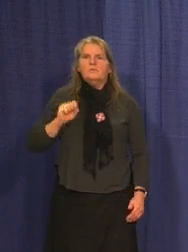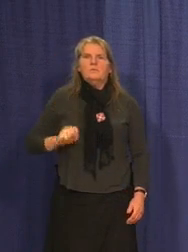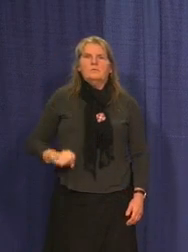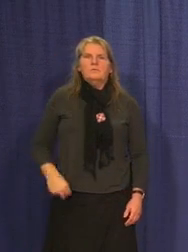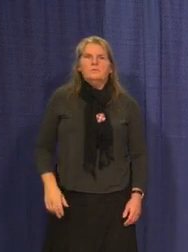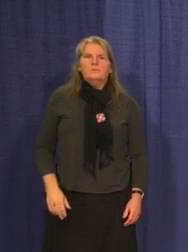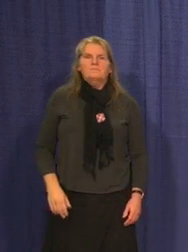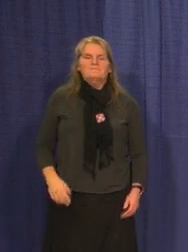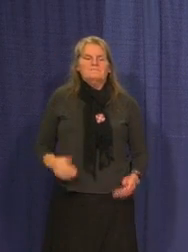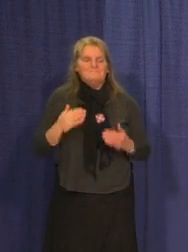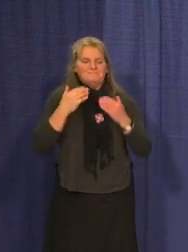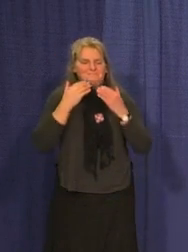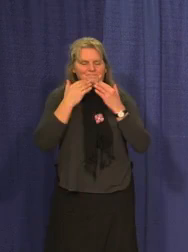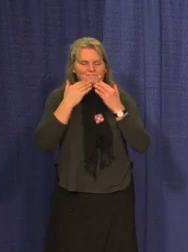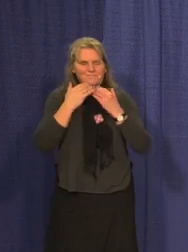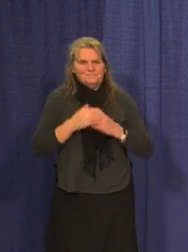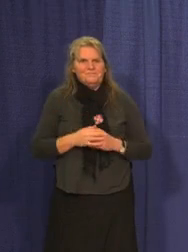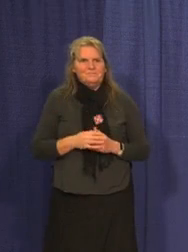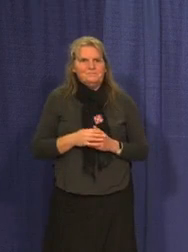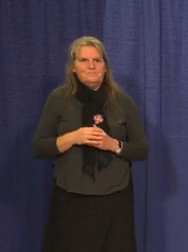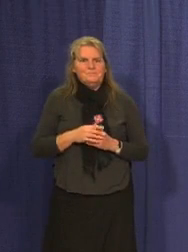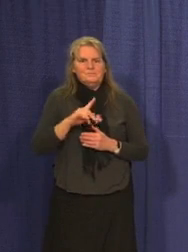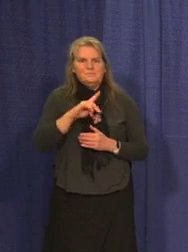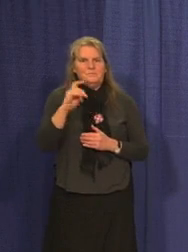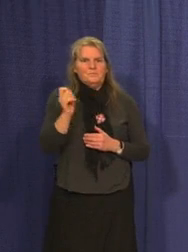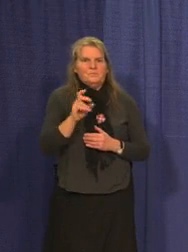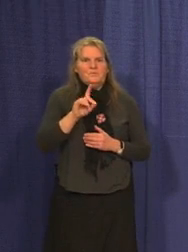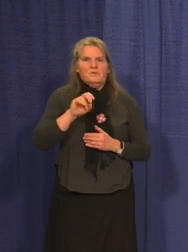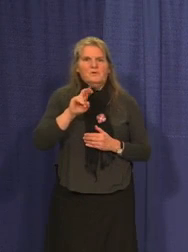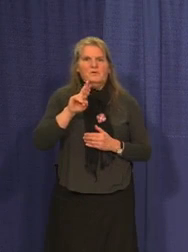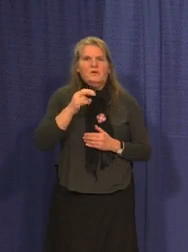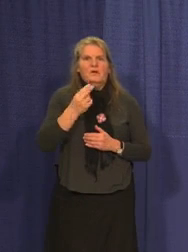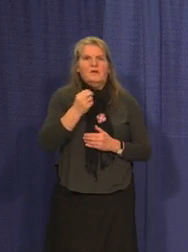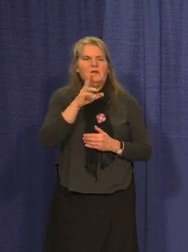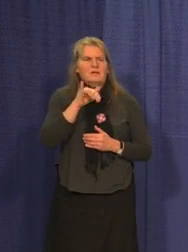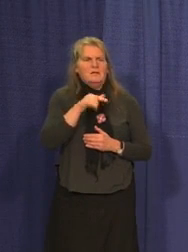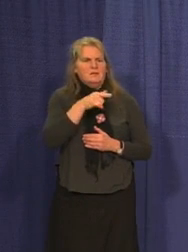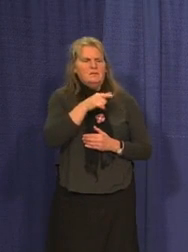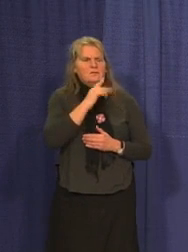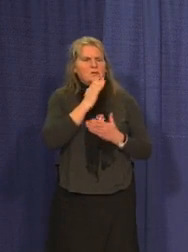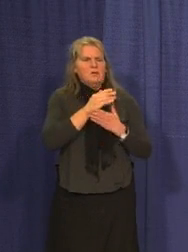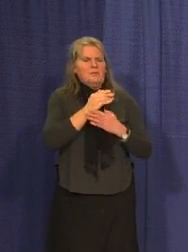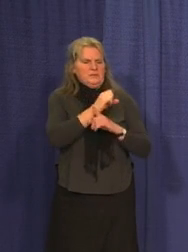Yukon News. Reporter: Thank you. Question for Dr Hanley about the